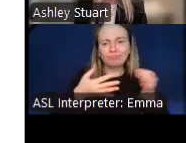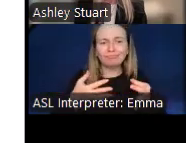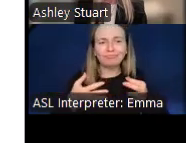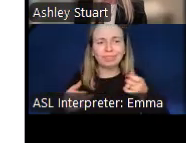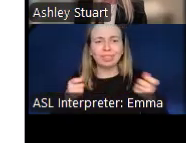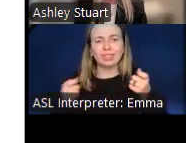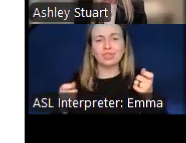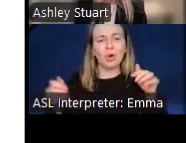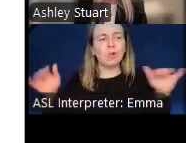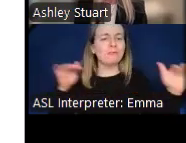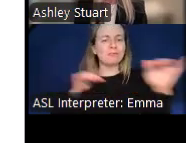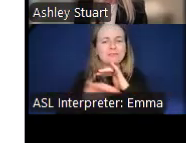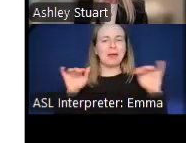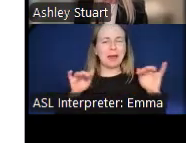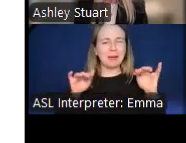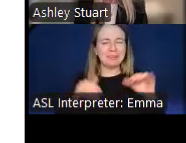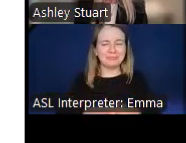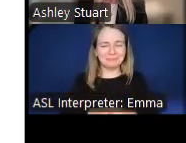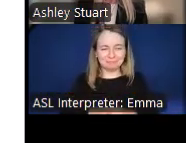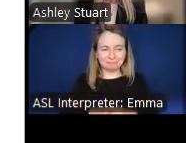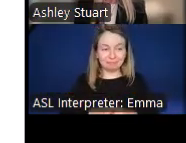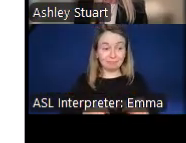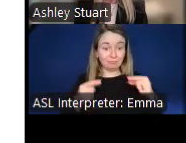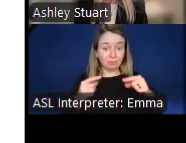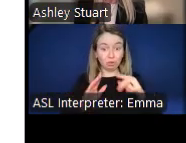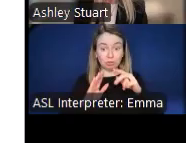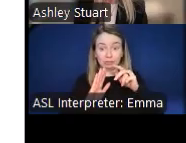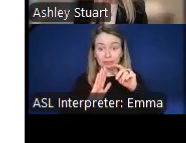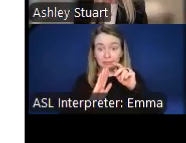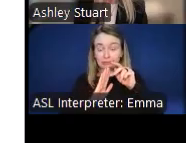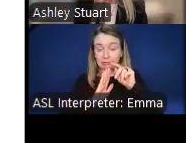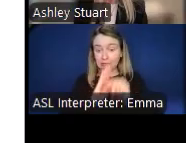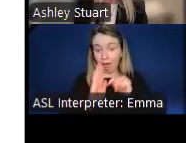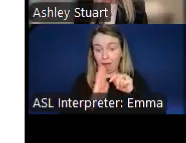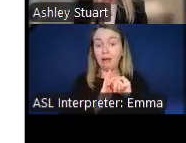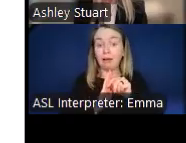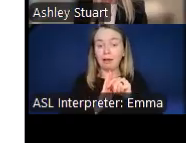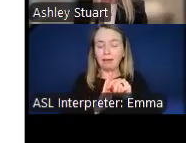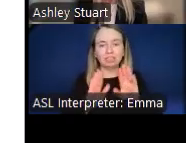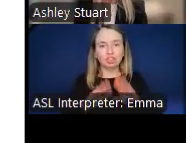environment. During this period, children are really realizing